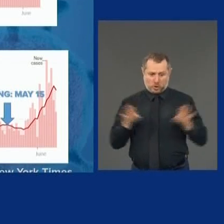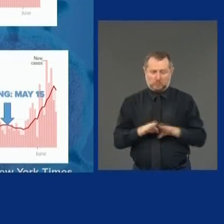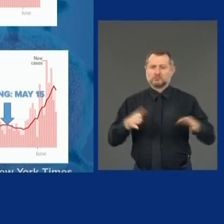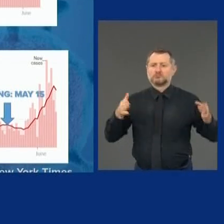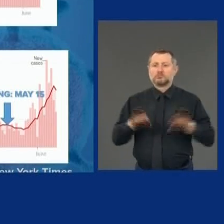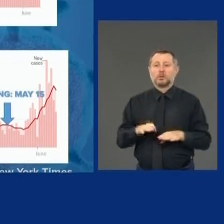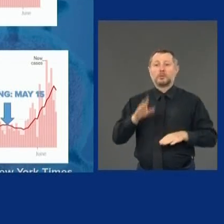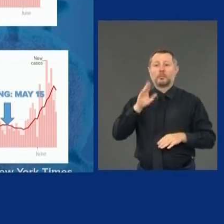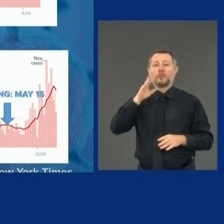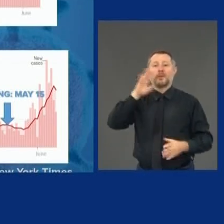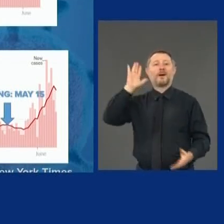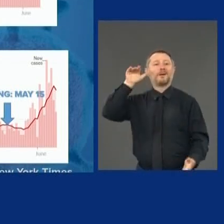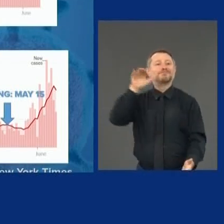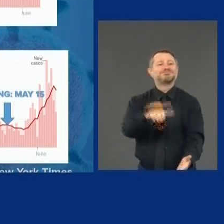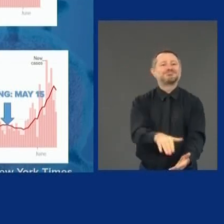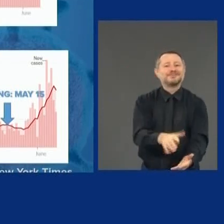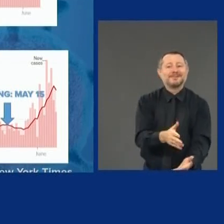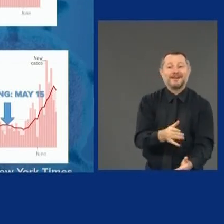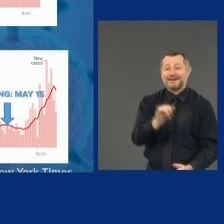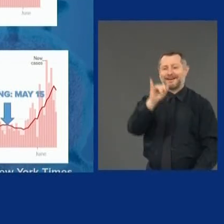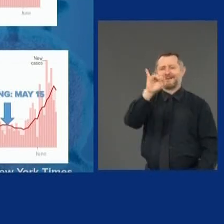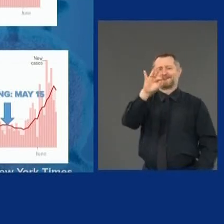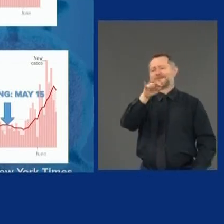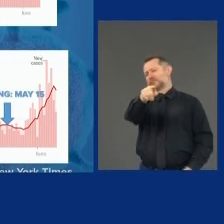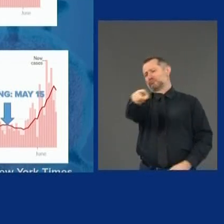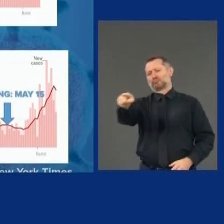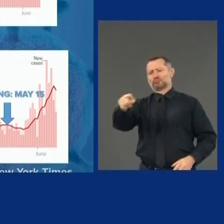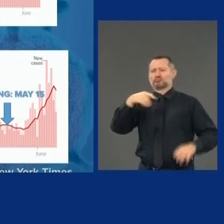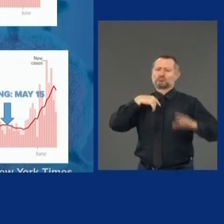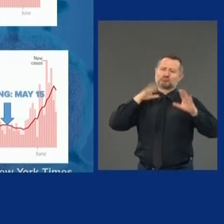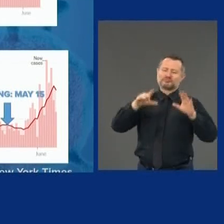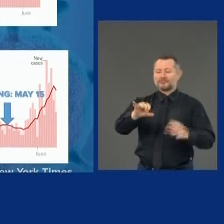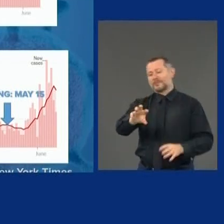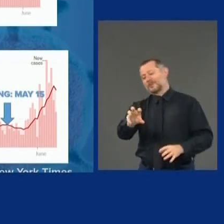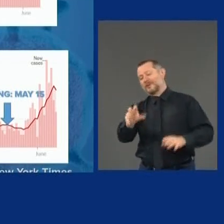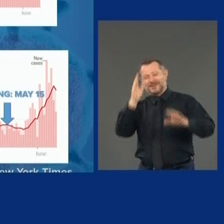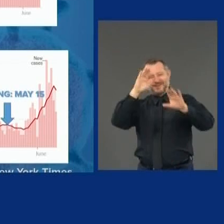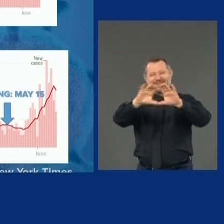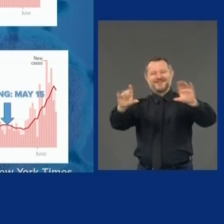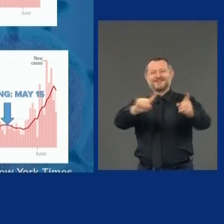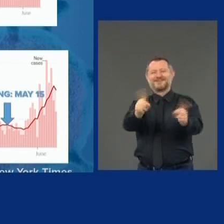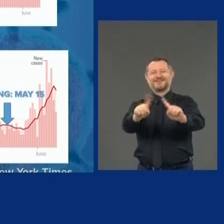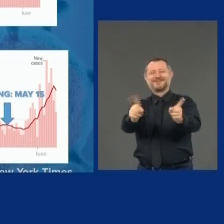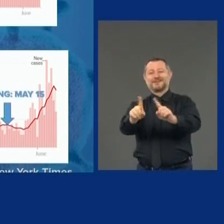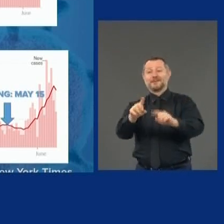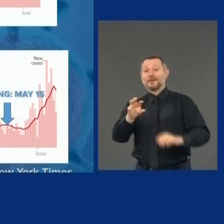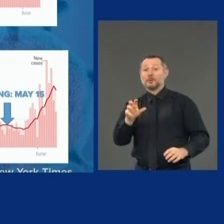BECAUSE WE BROUGHT DOWN THAT NUMBER BECAUSE WE CLOSED EVERYTHING DOWN. YOU OPEN THAT VALVE. YOU INCREASE THE ACTIVITY.